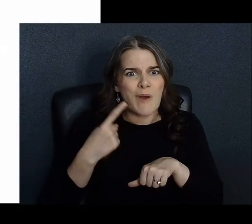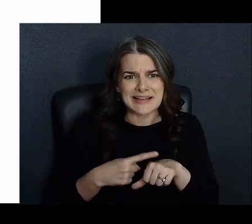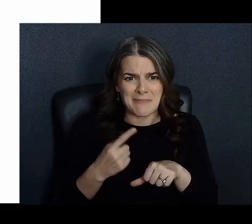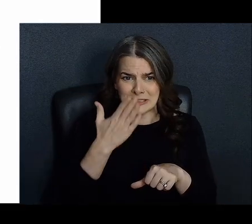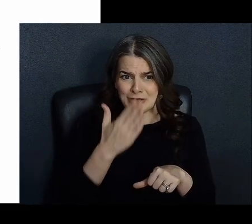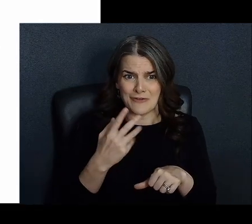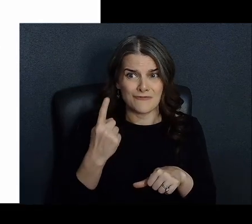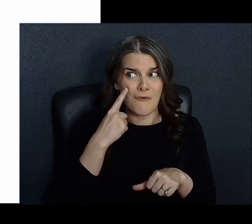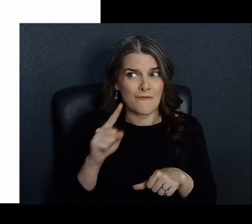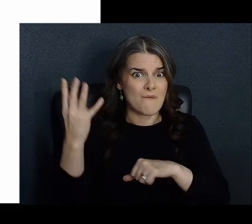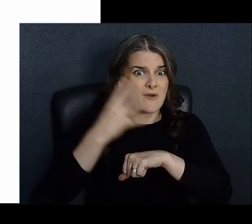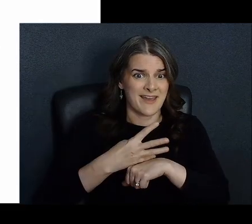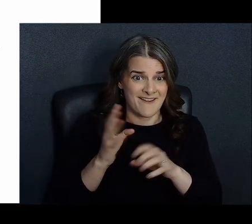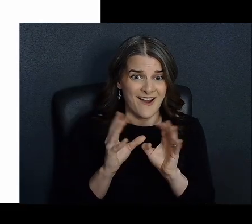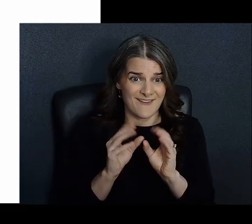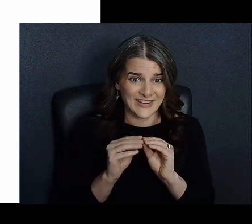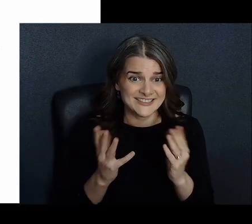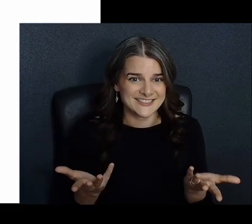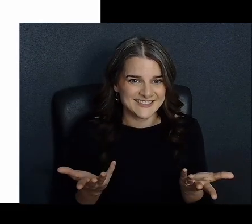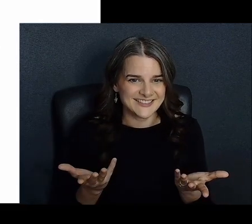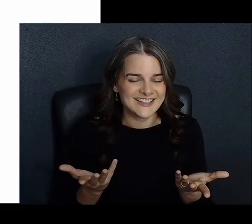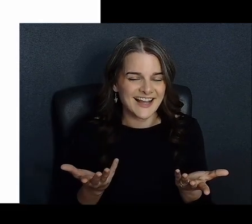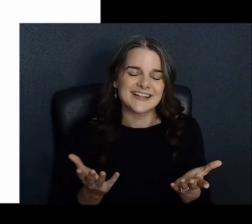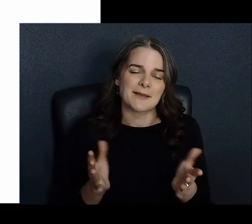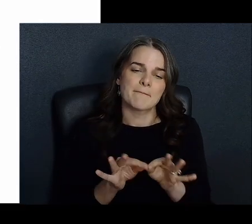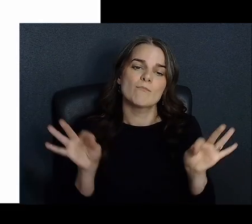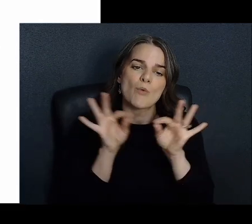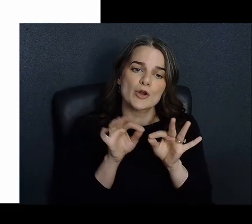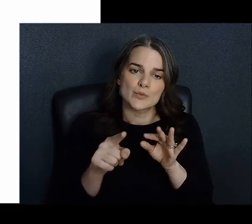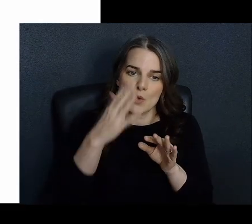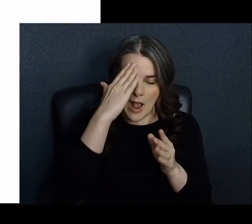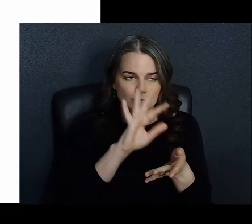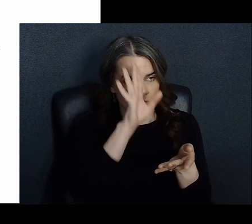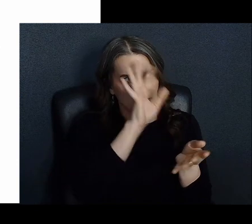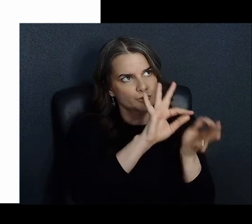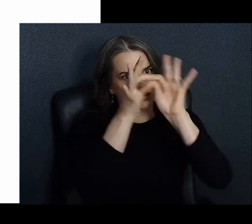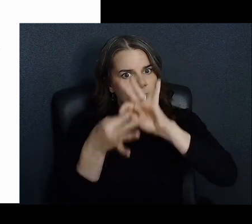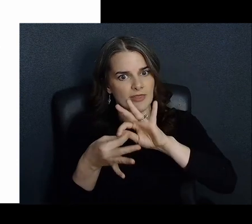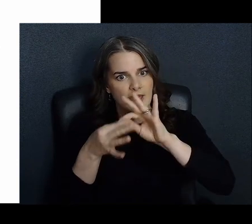And again, it's all a matter how interpreting that information and what information has been coded in their.